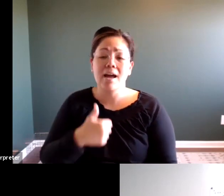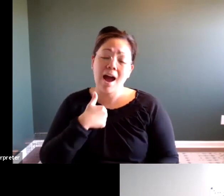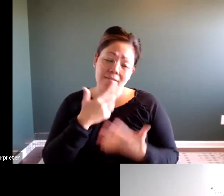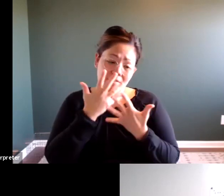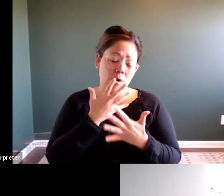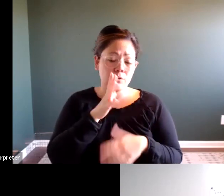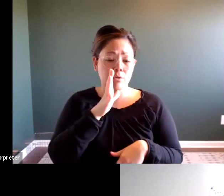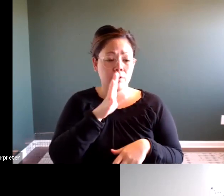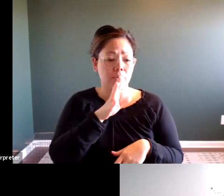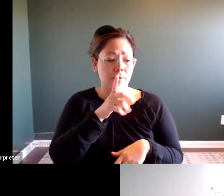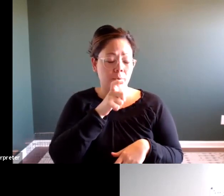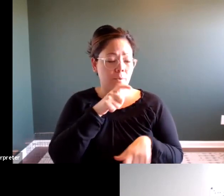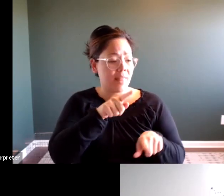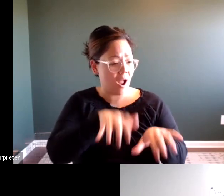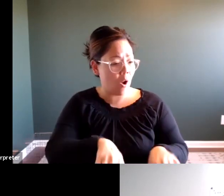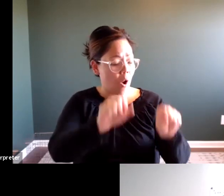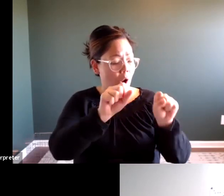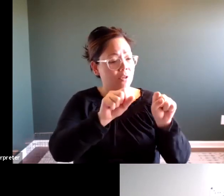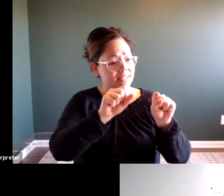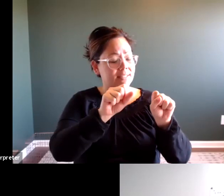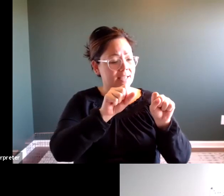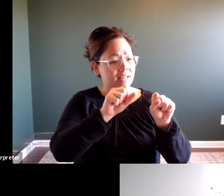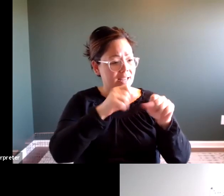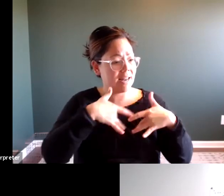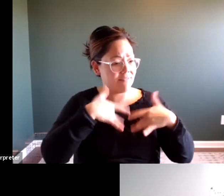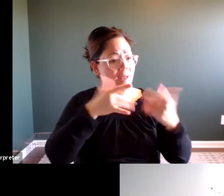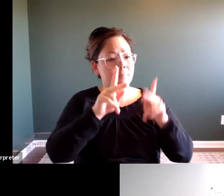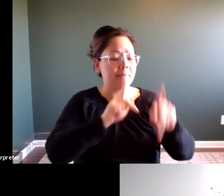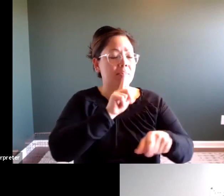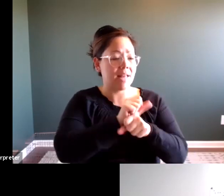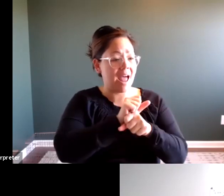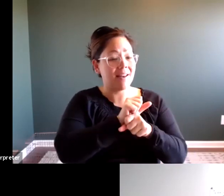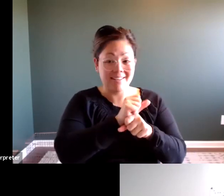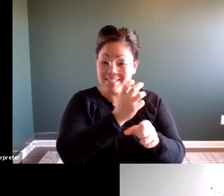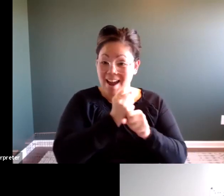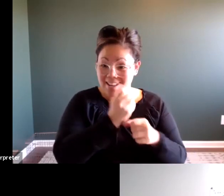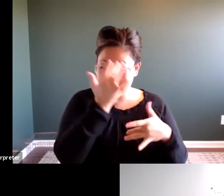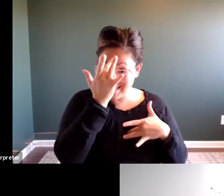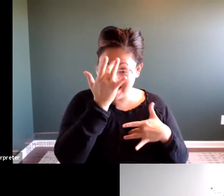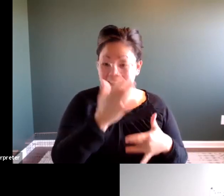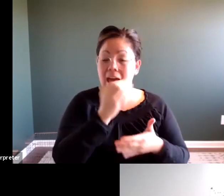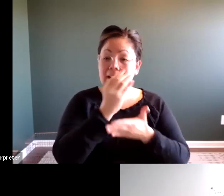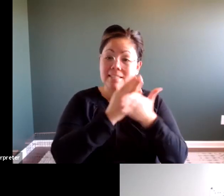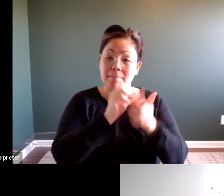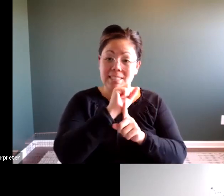who have hosted an event where people have ended up, you know getting sick and even in some circumstances dying.